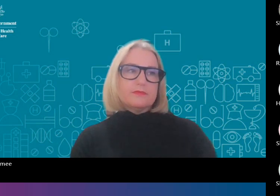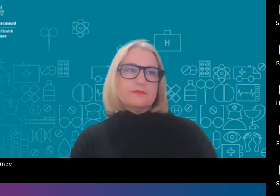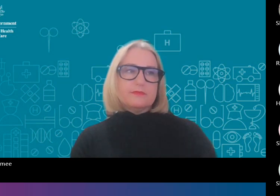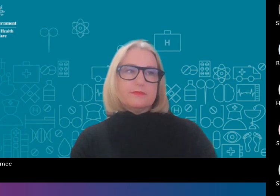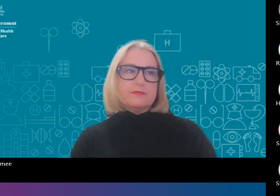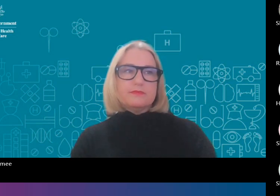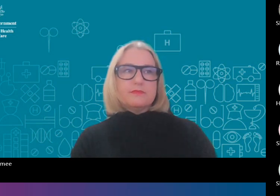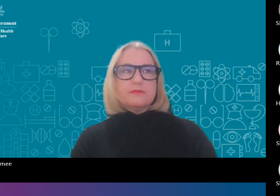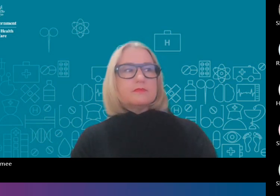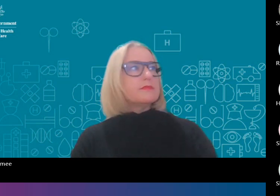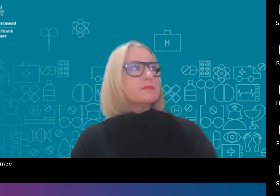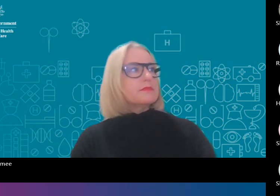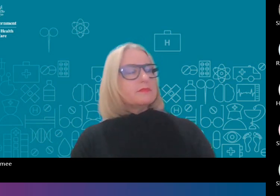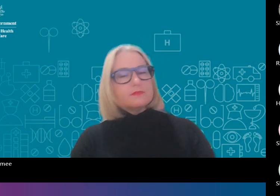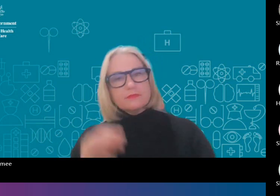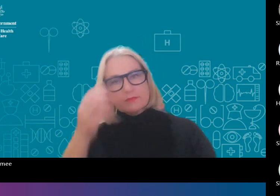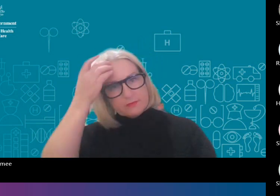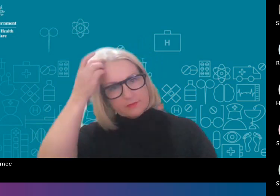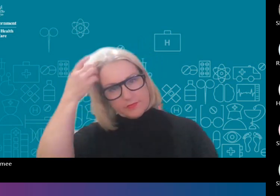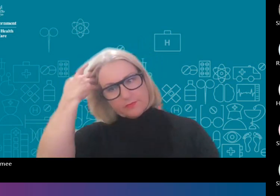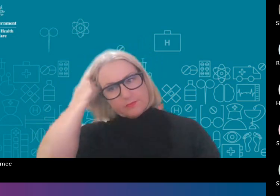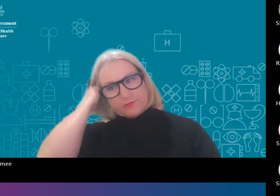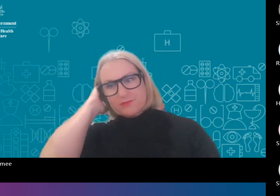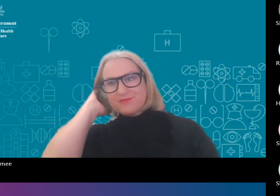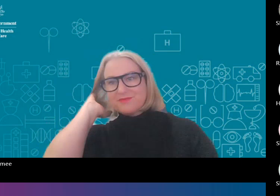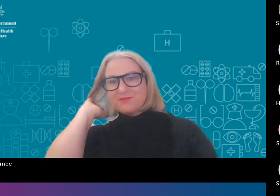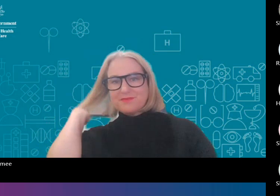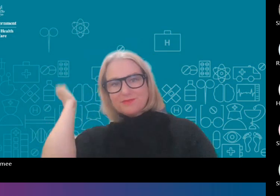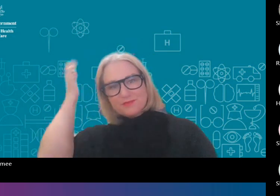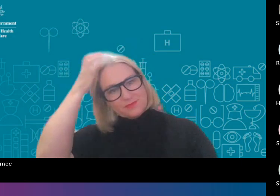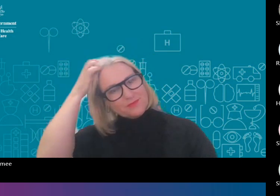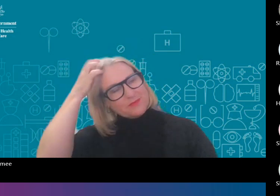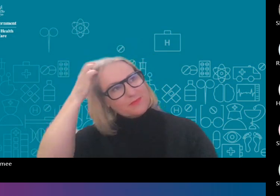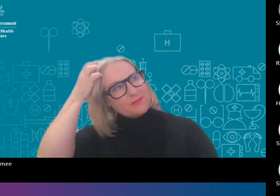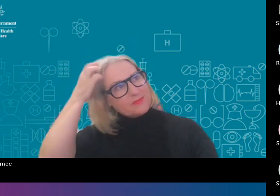been talking about some potential naming changes in